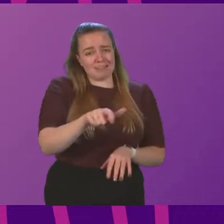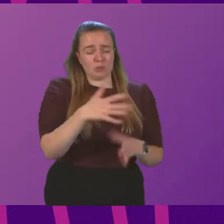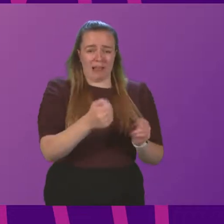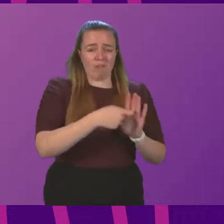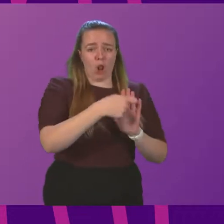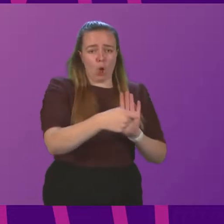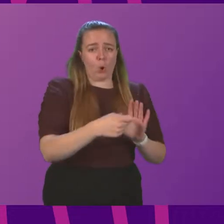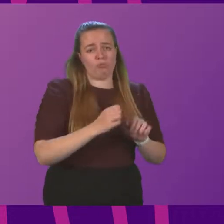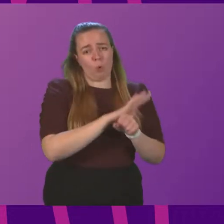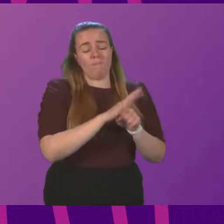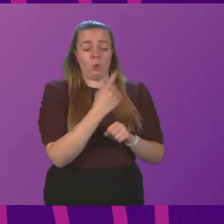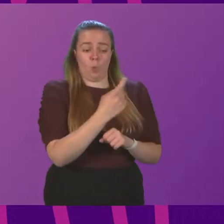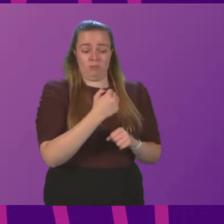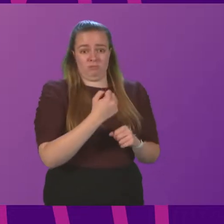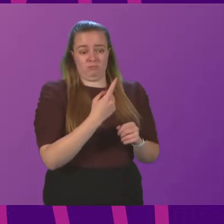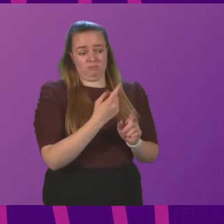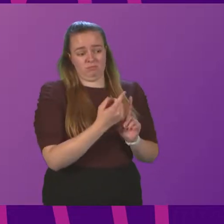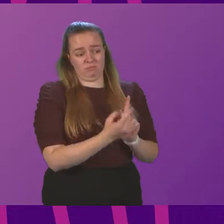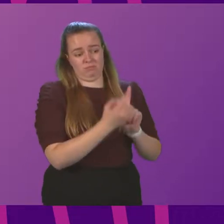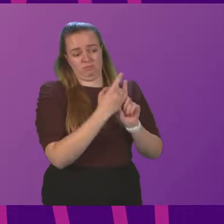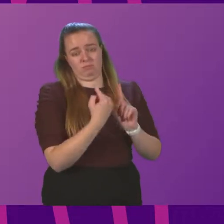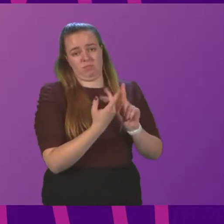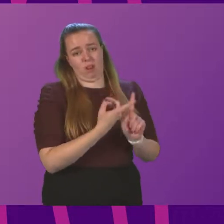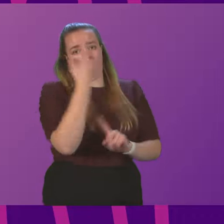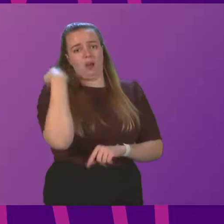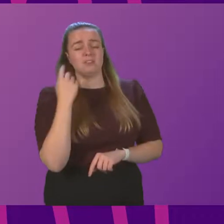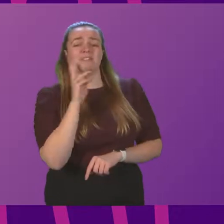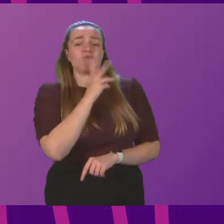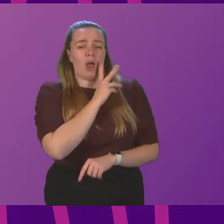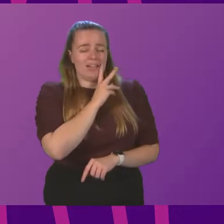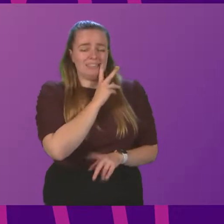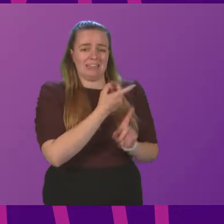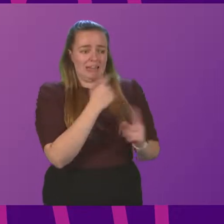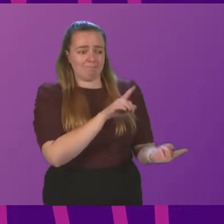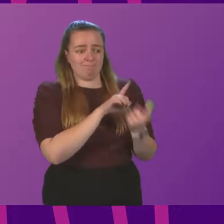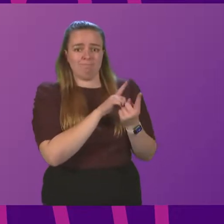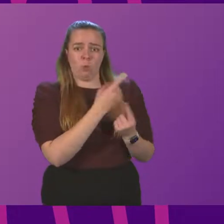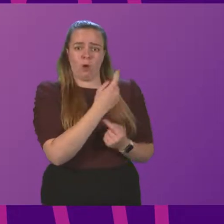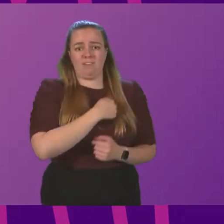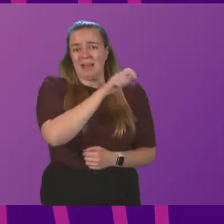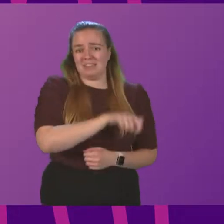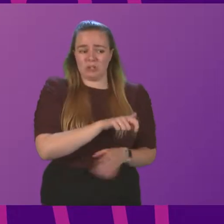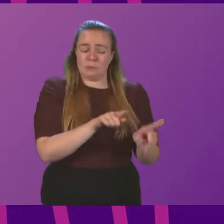someone with the condition came to my surgery the Friday before last. I therefore recognise much of what Paul Sweeney said.